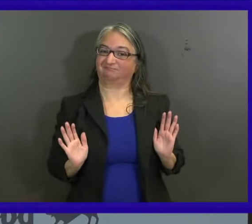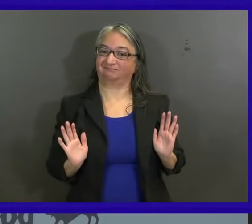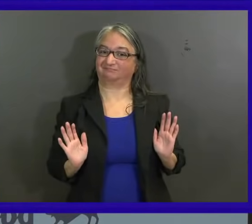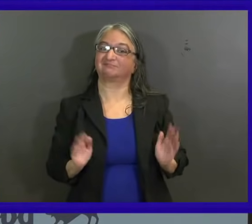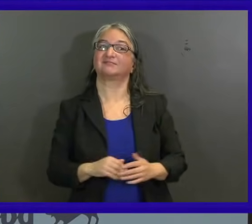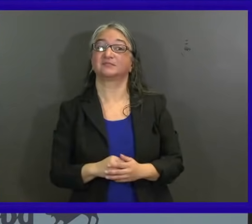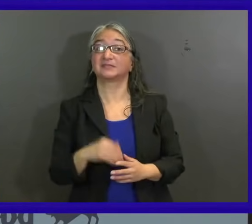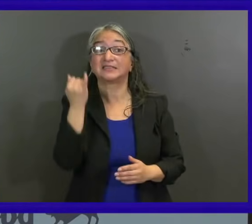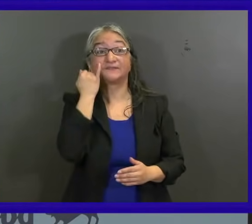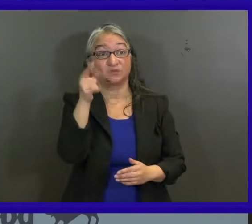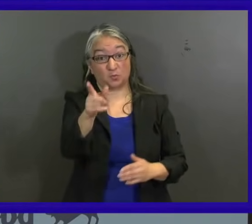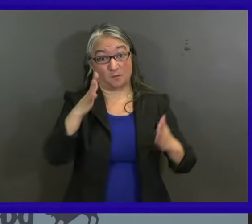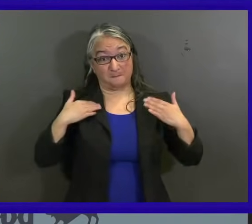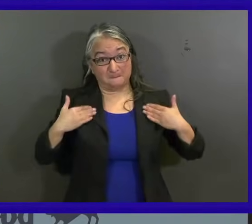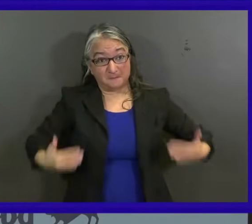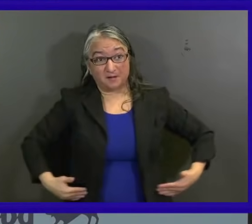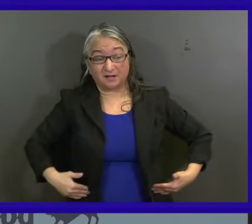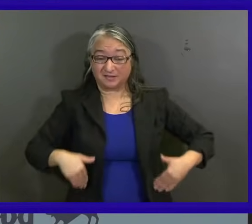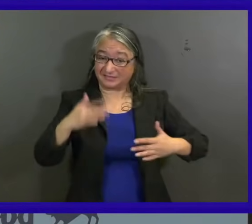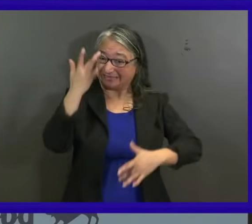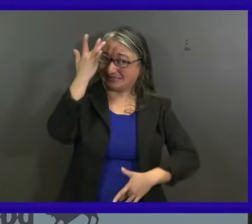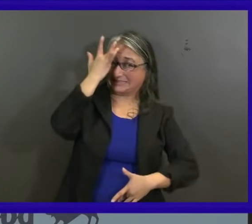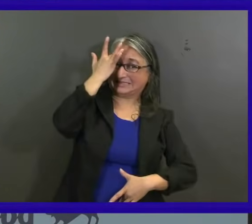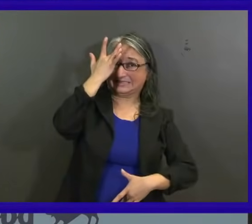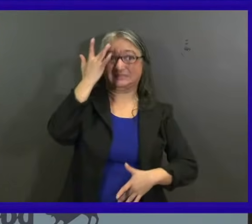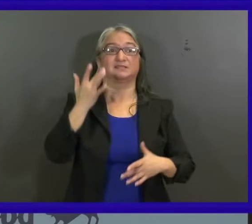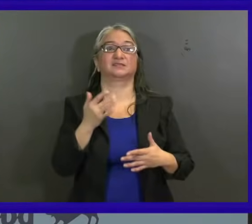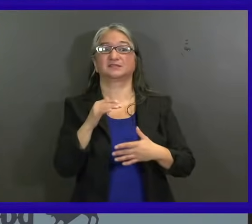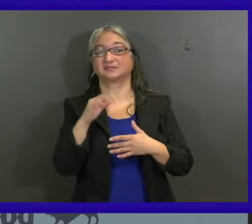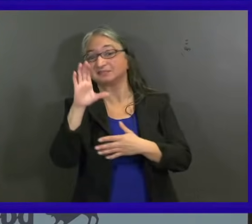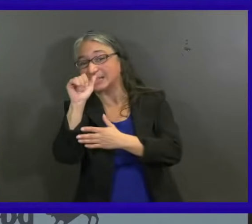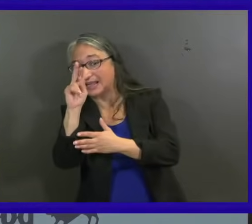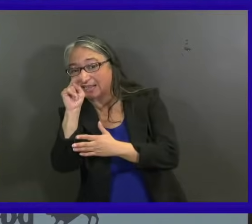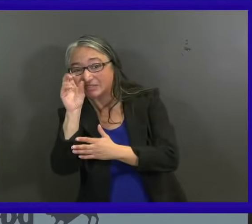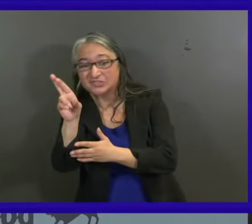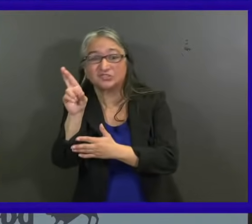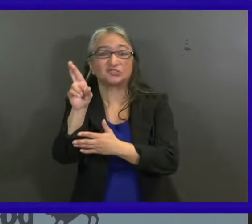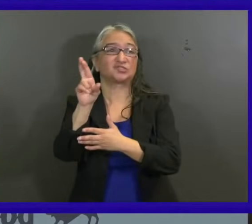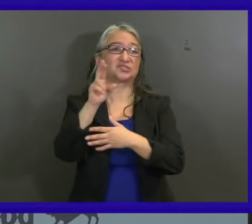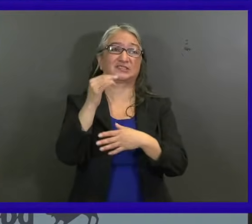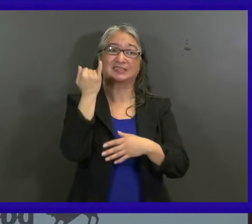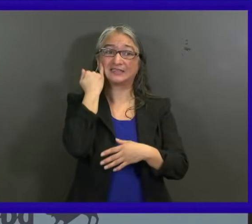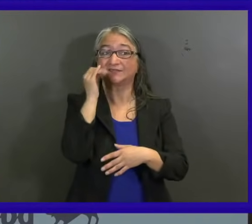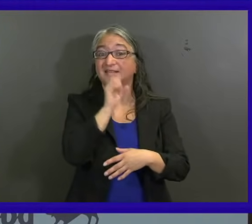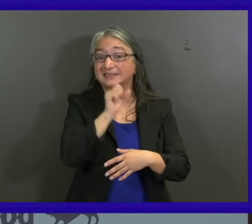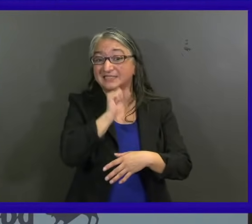if you are over 60 years of age if you have underlying medical conditions you need to be very